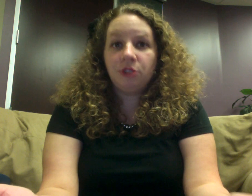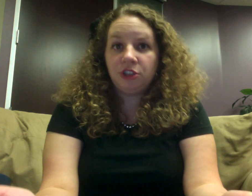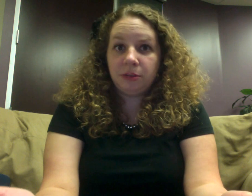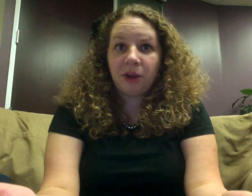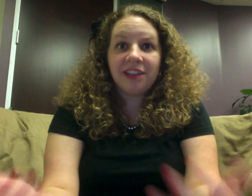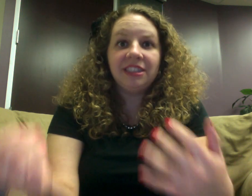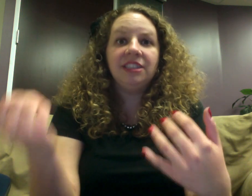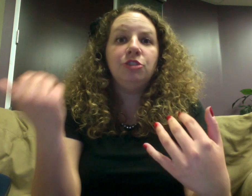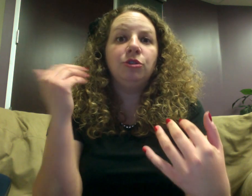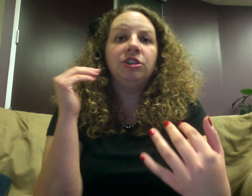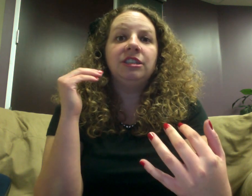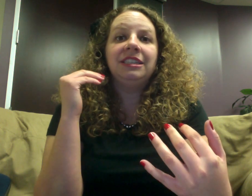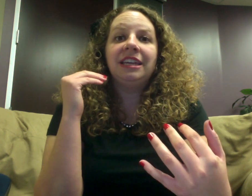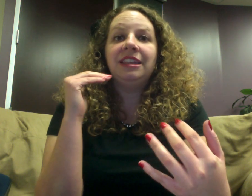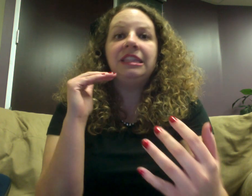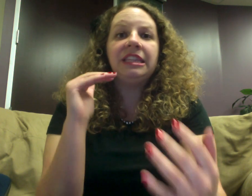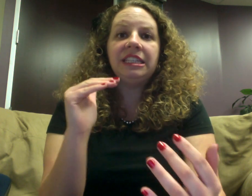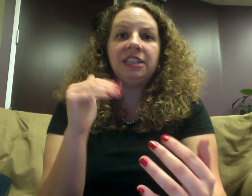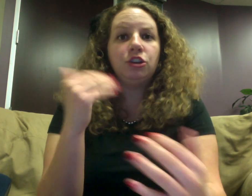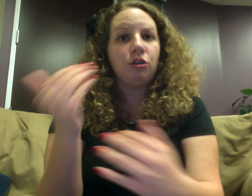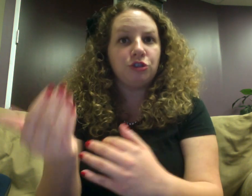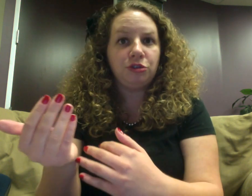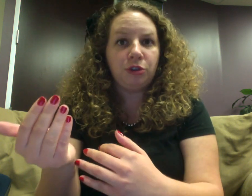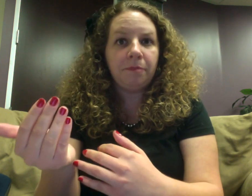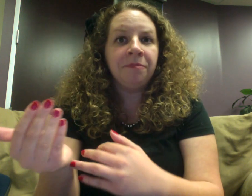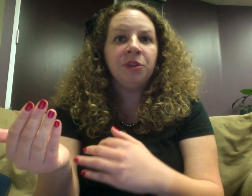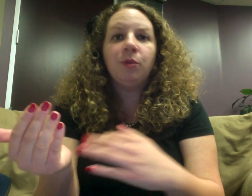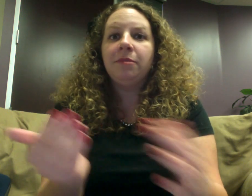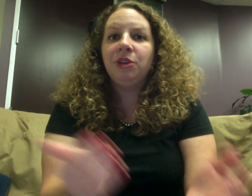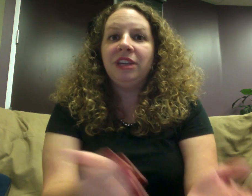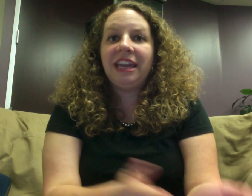you learn to practice, you learn to say that this is a cultural norm when communicating